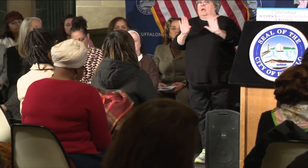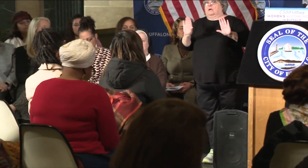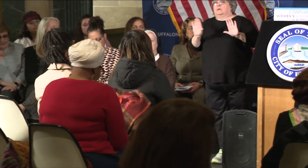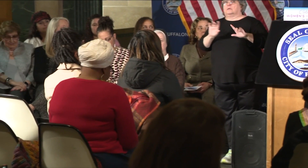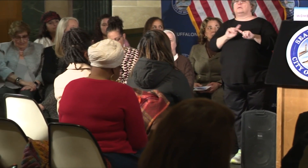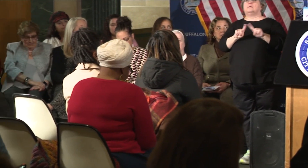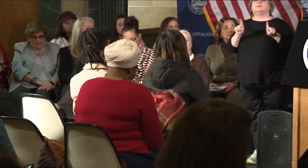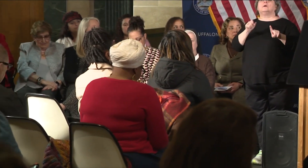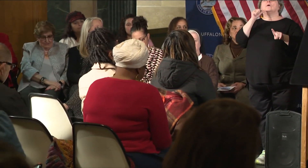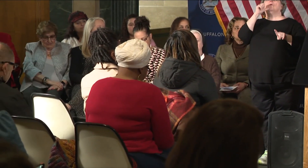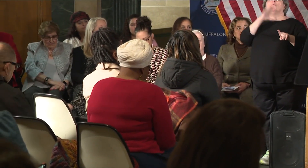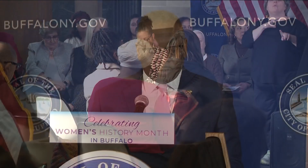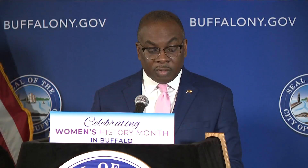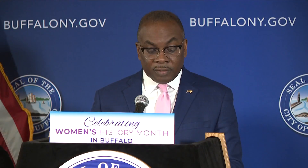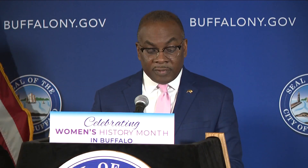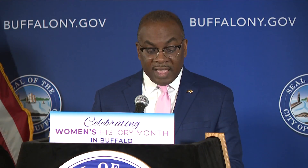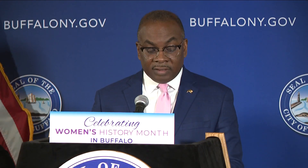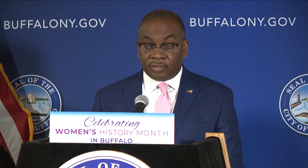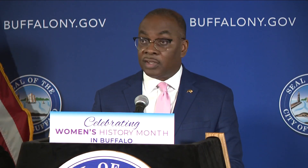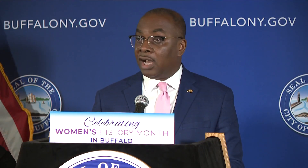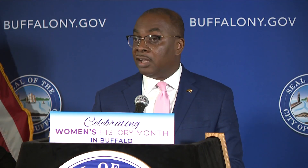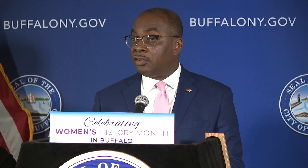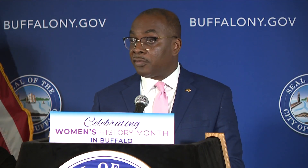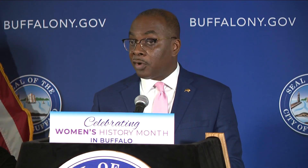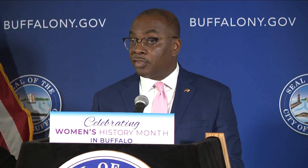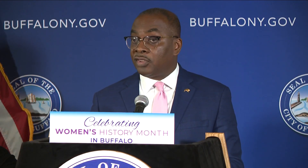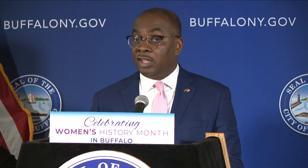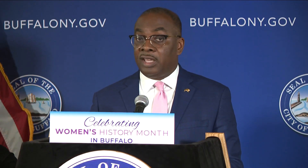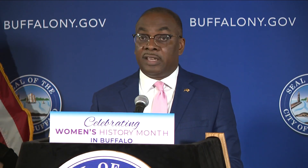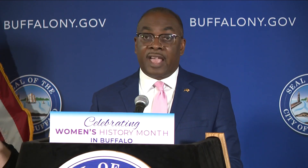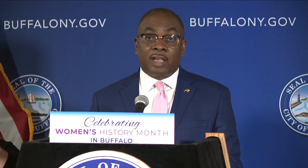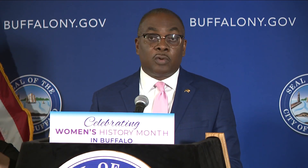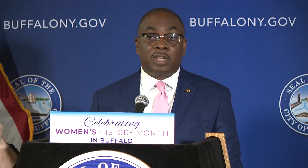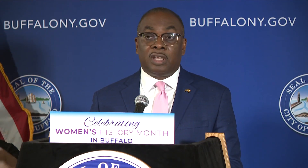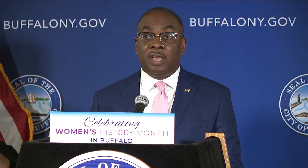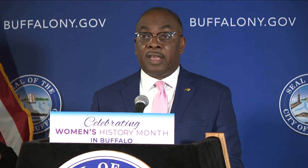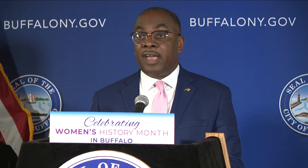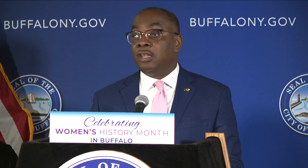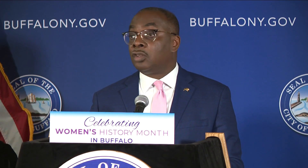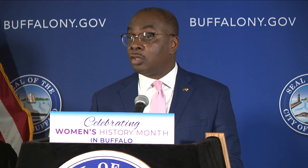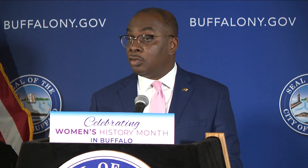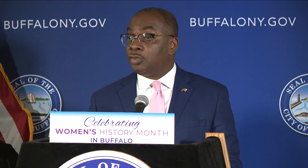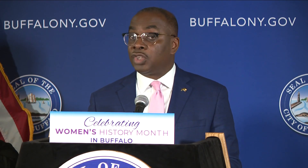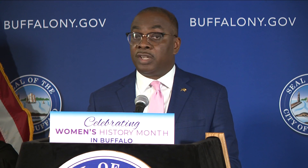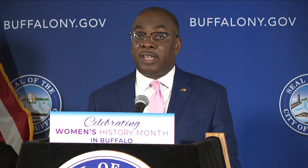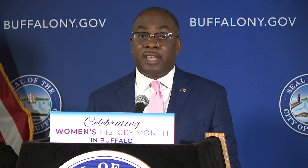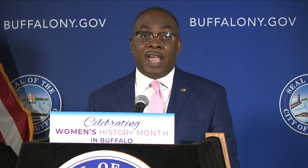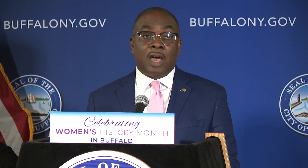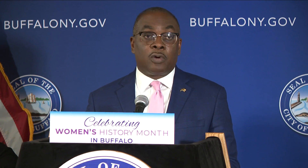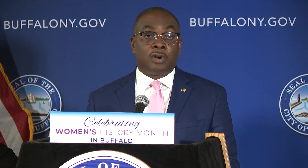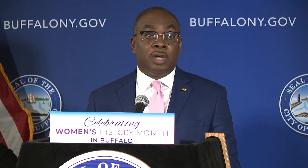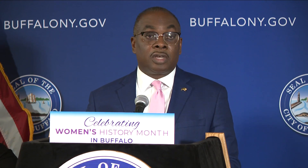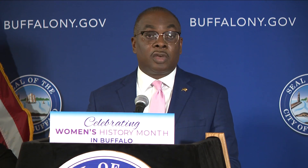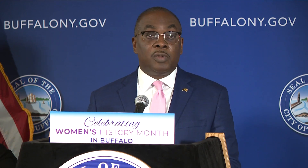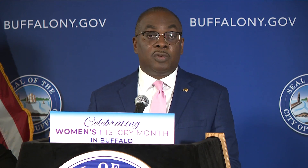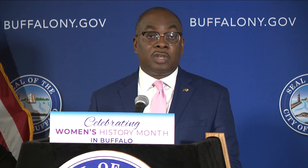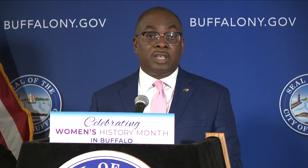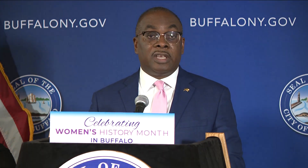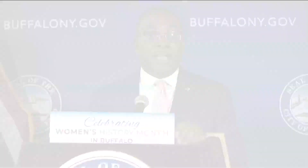We've been working to advance uh diversity and equity and inclusion in our community